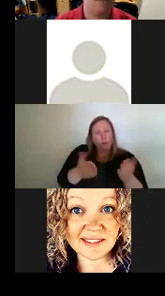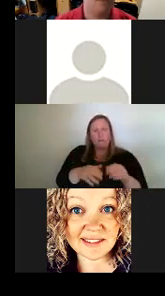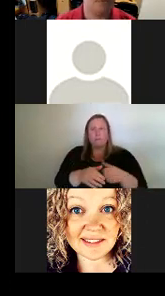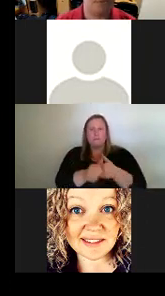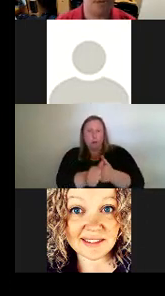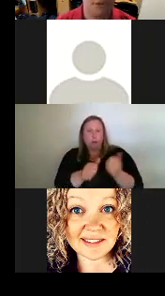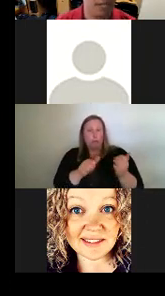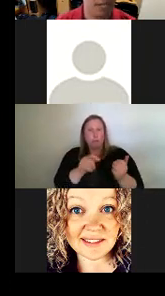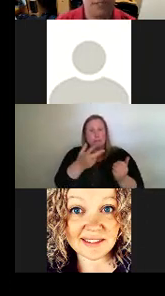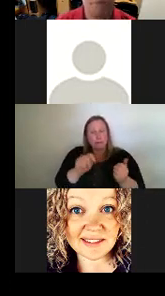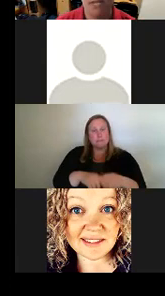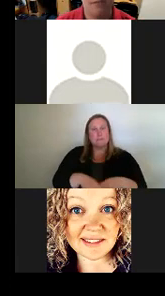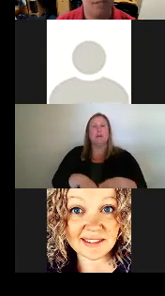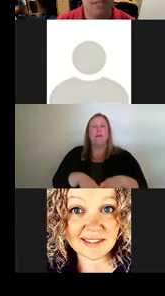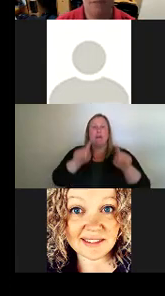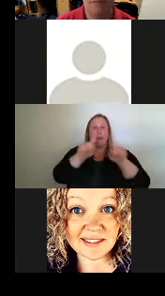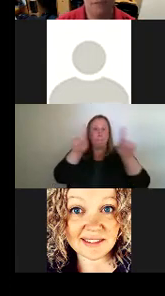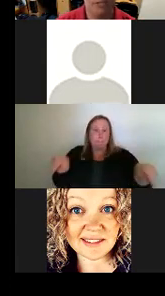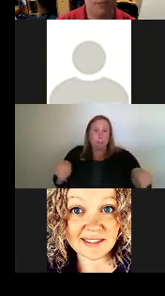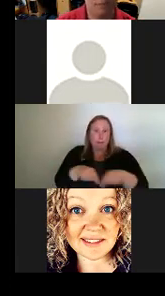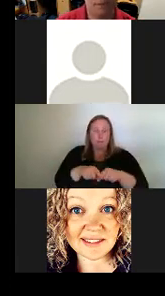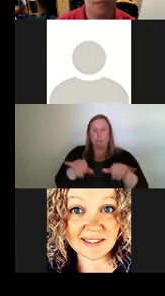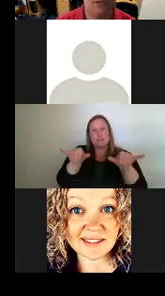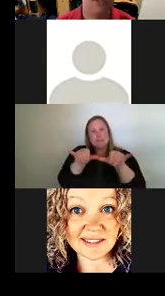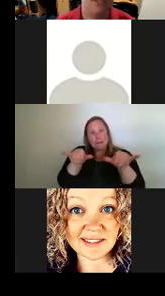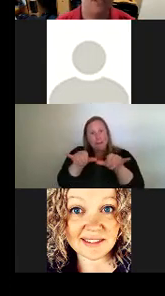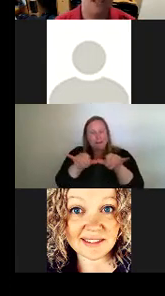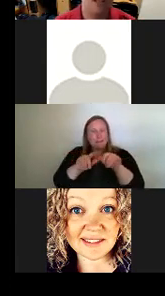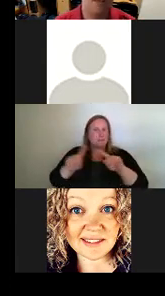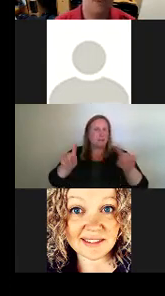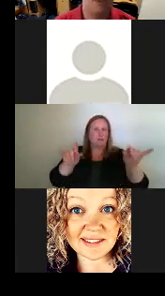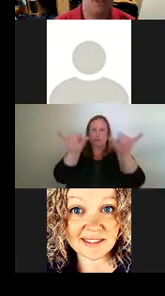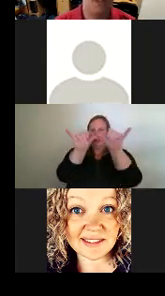OF COURSE, MONITOR SIZE. MANY DIFFERENT VERSIONS OF MONITORS.